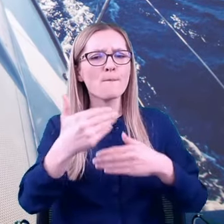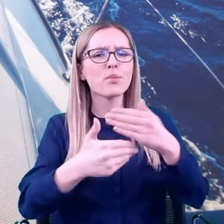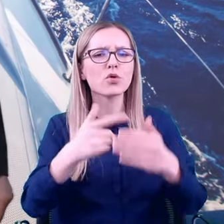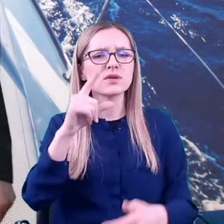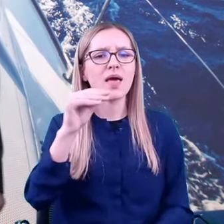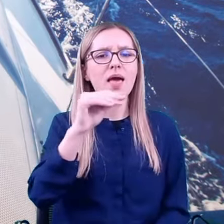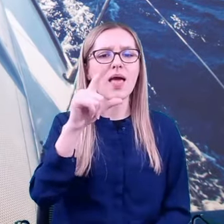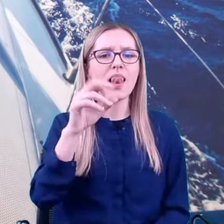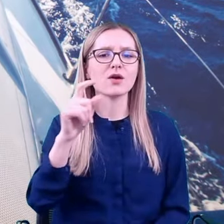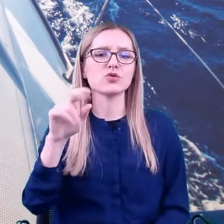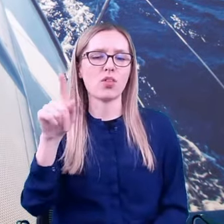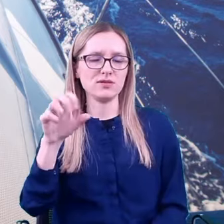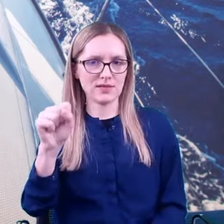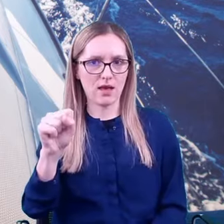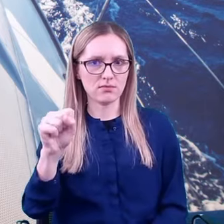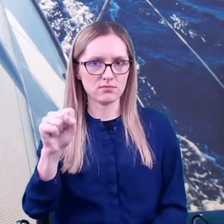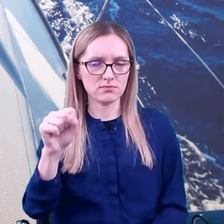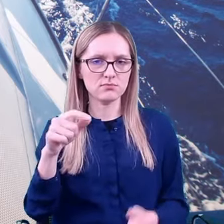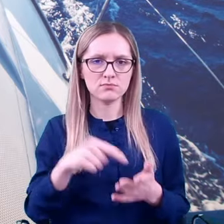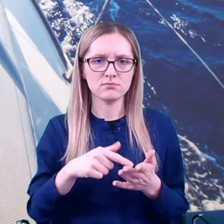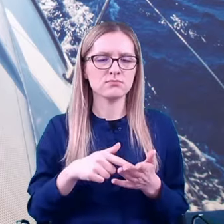Fuel cells and electrolyzers are very similar things.